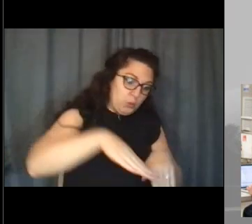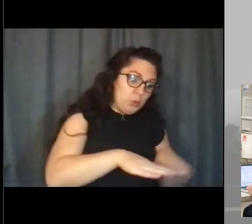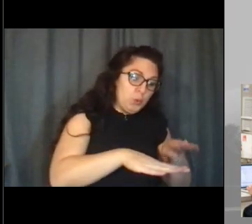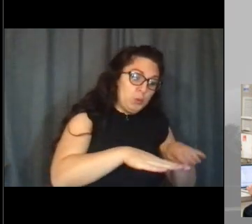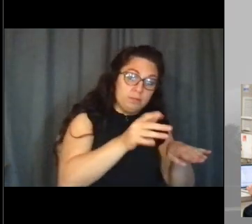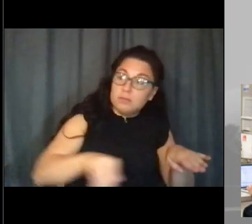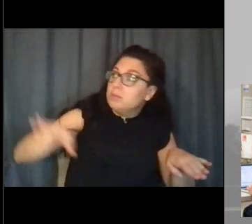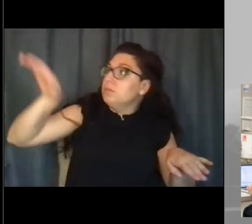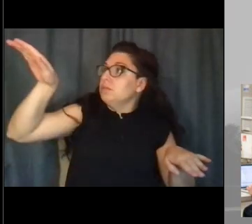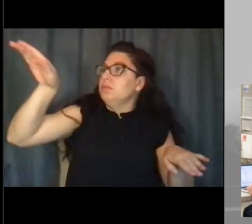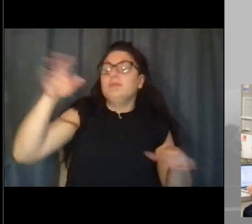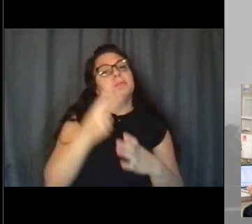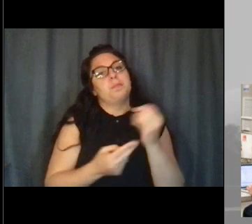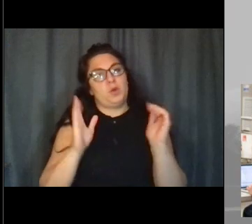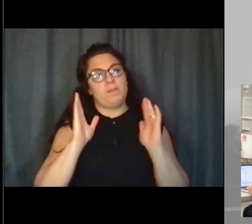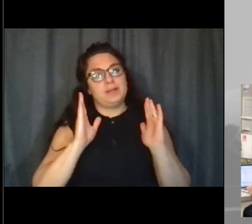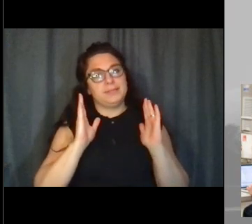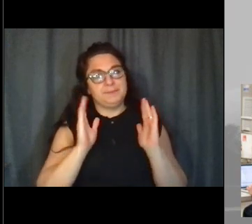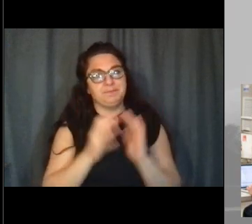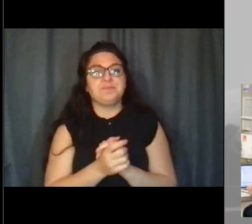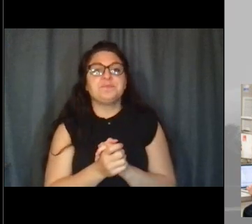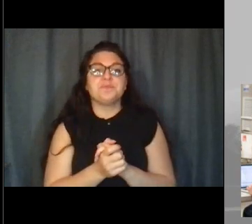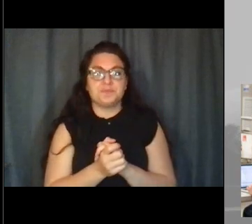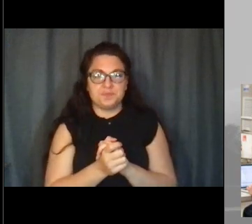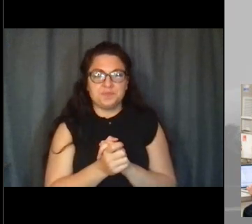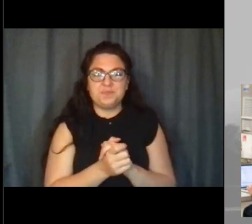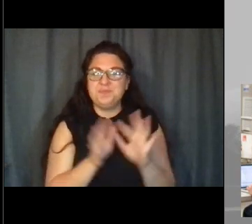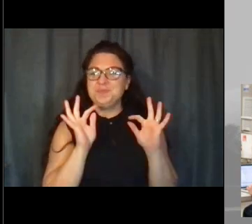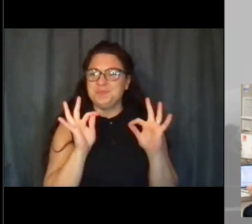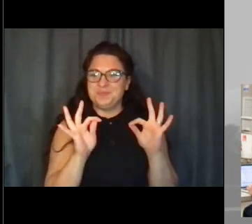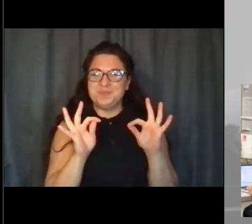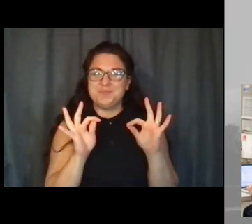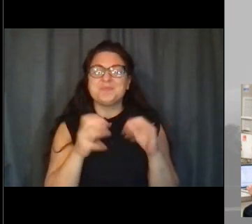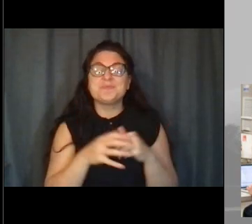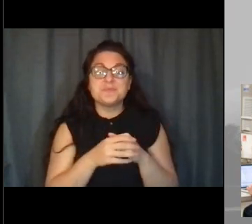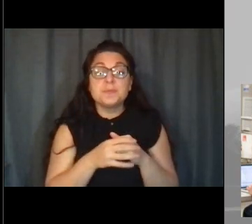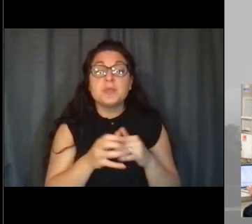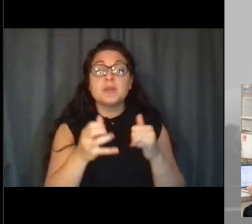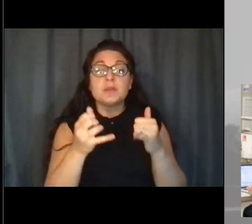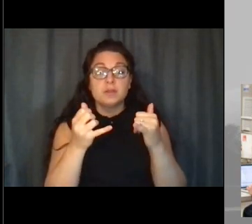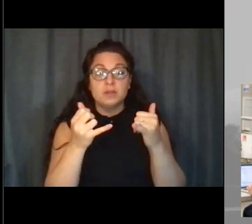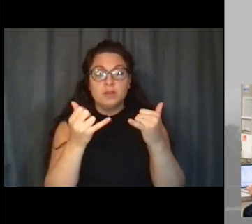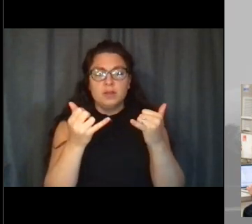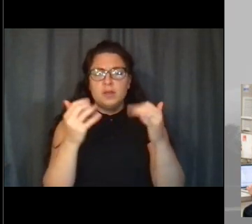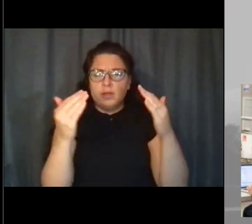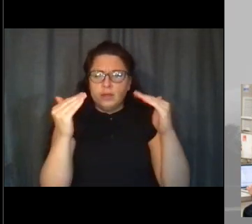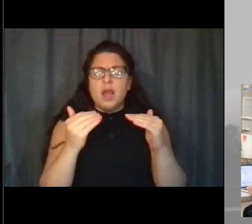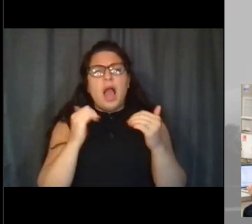Okay. So now that we've talked about hurricanes a little bit, let's talk about how we study them and some of the tools that we use